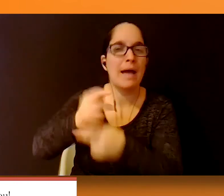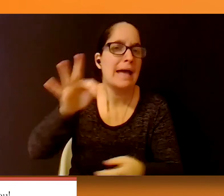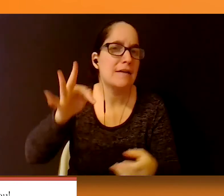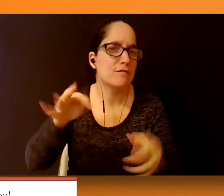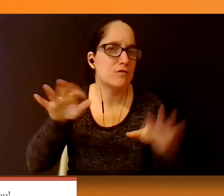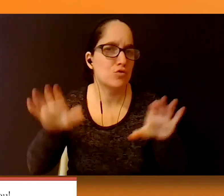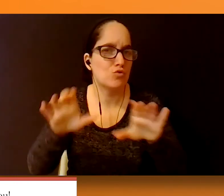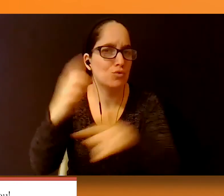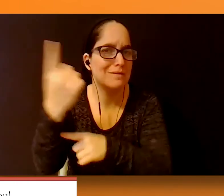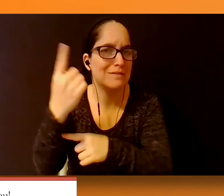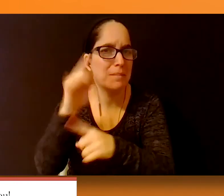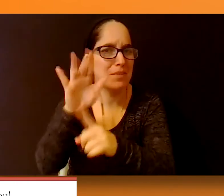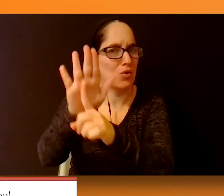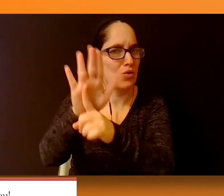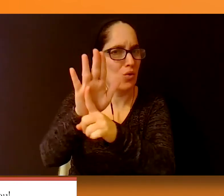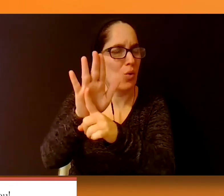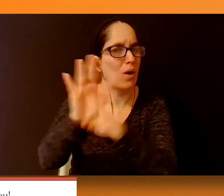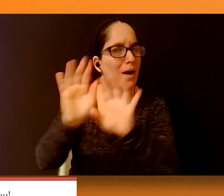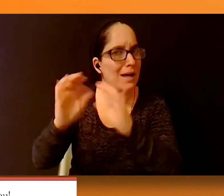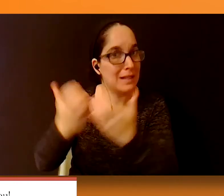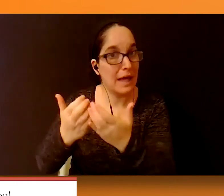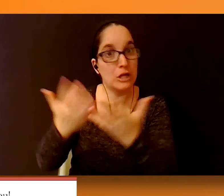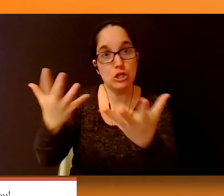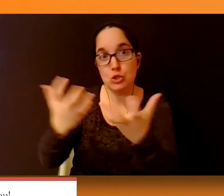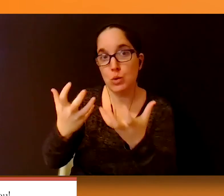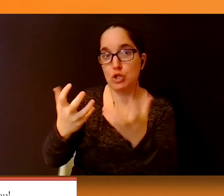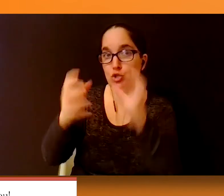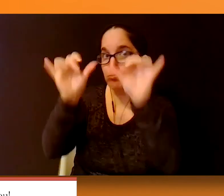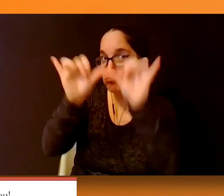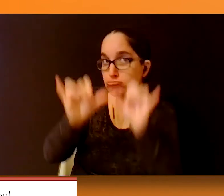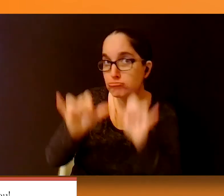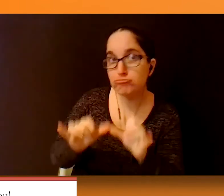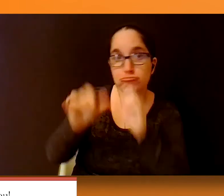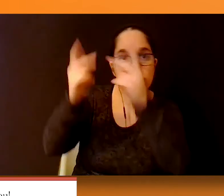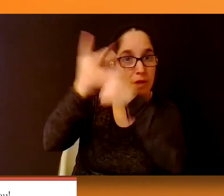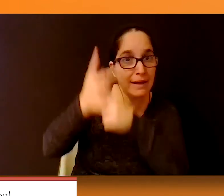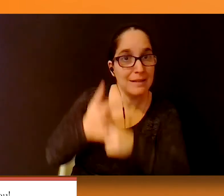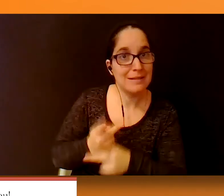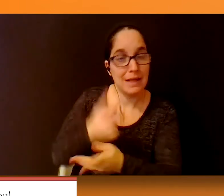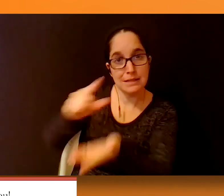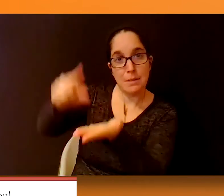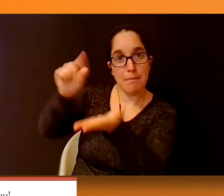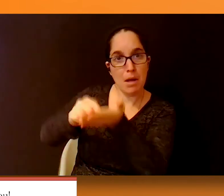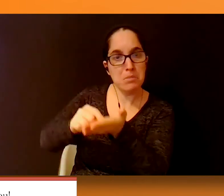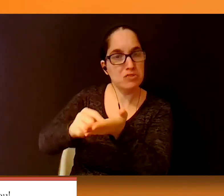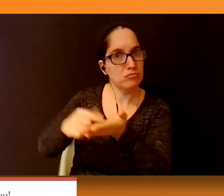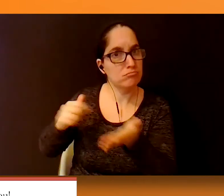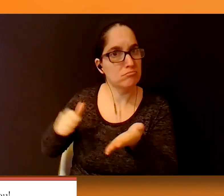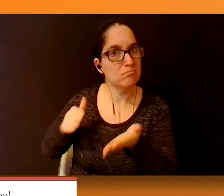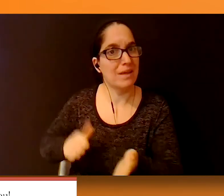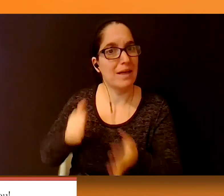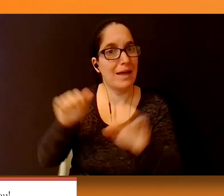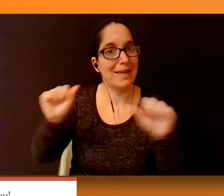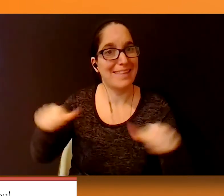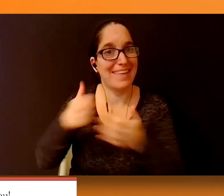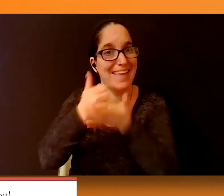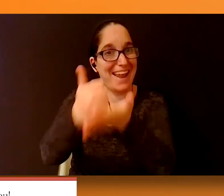If you're doing something in your classroom and you want to measure it and publish it, that's where we can support you. Let me see.